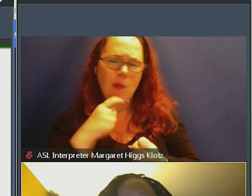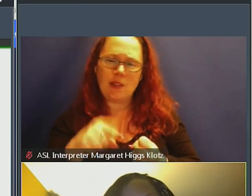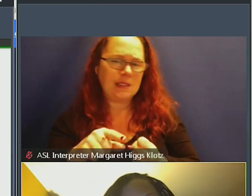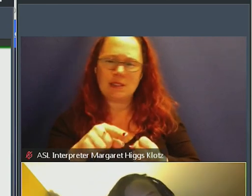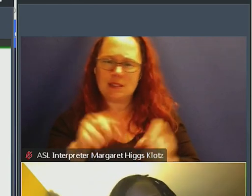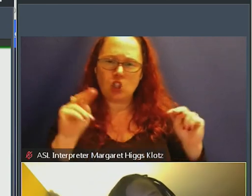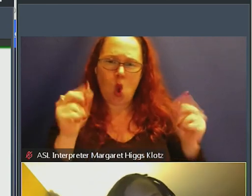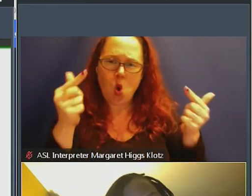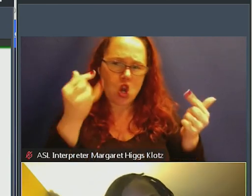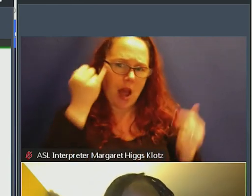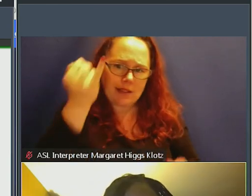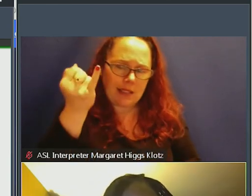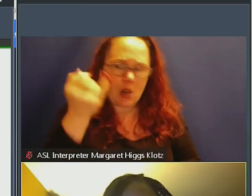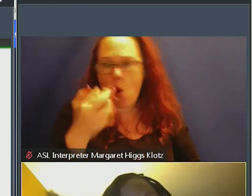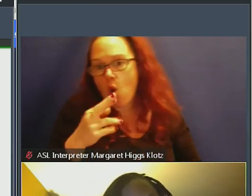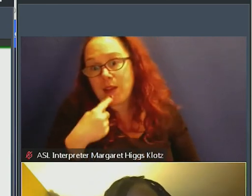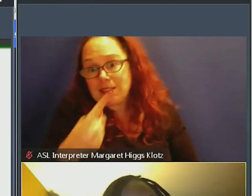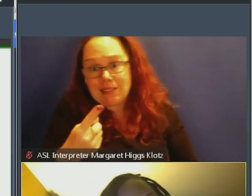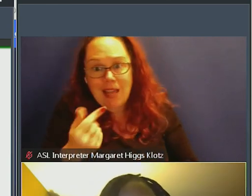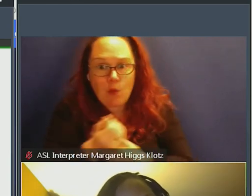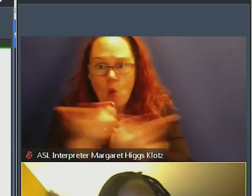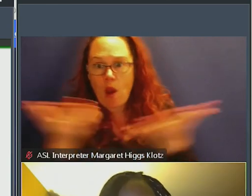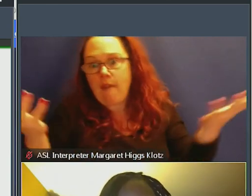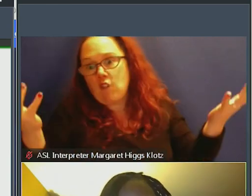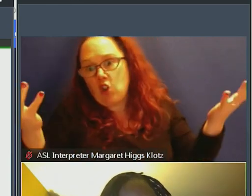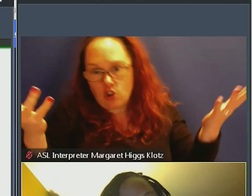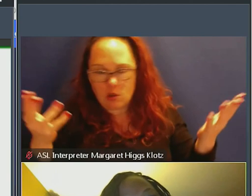We can say whatever we want to say to a public agency,